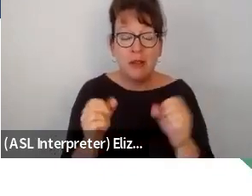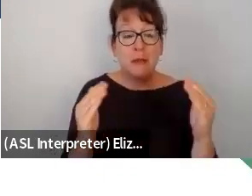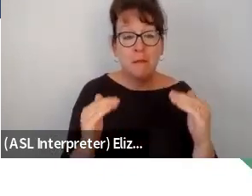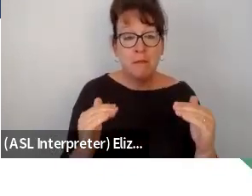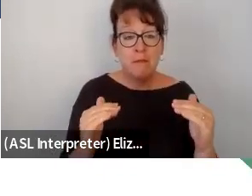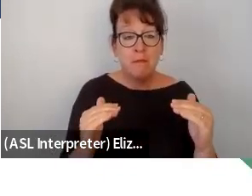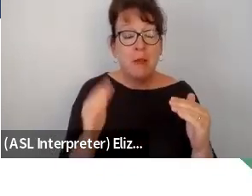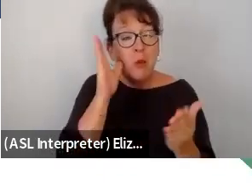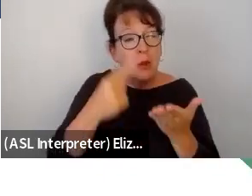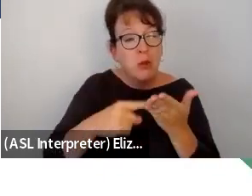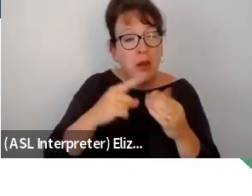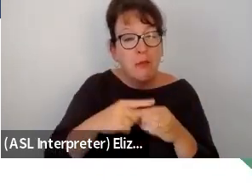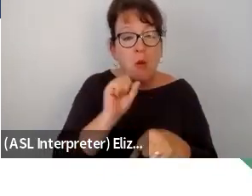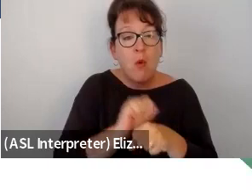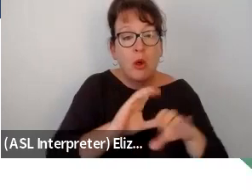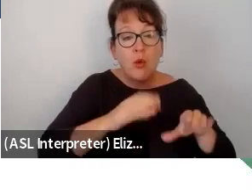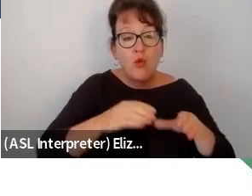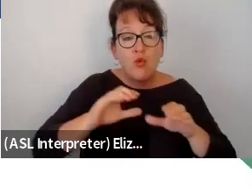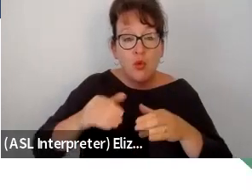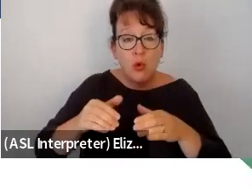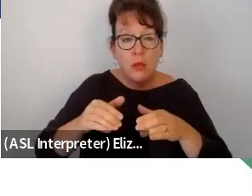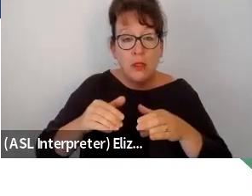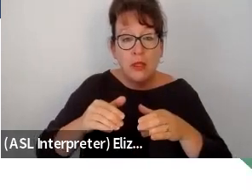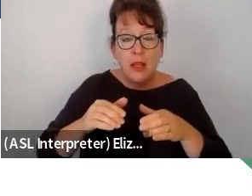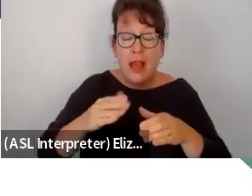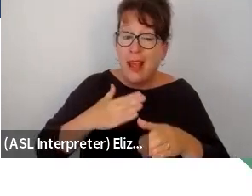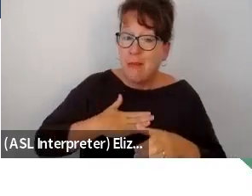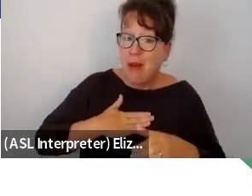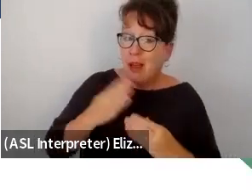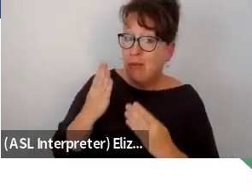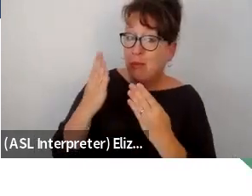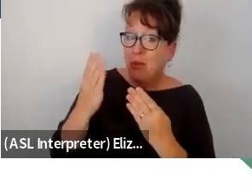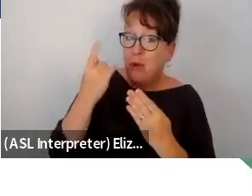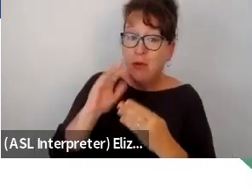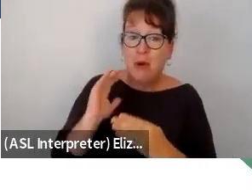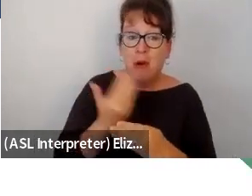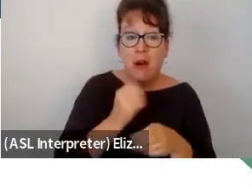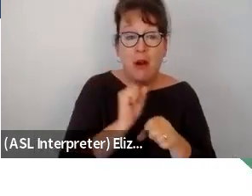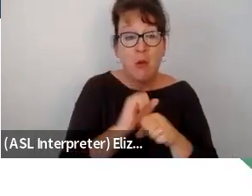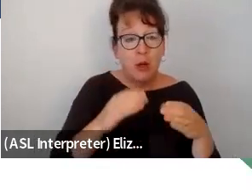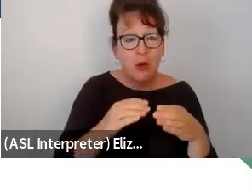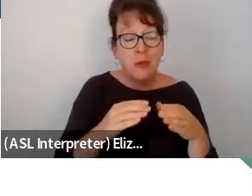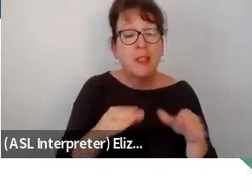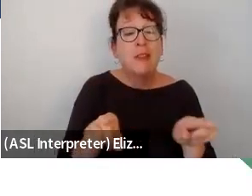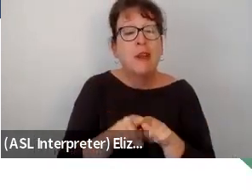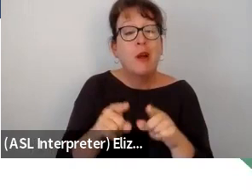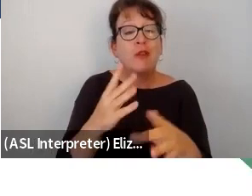Sources in the Office of Air and Radiation. And just wanted to add a bit more to reinforce what